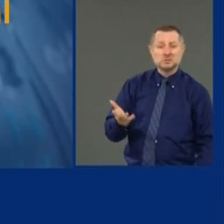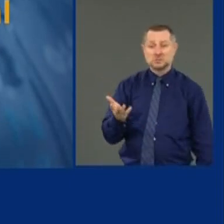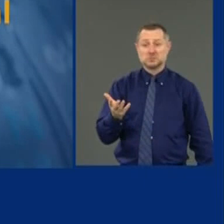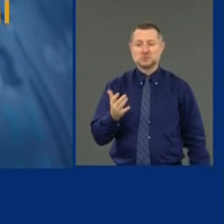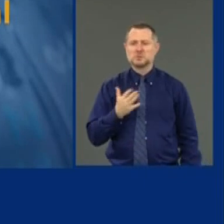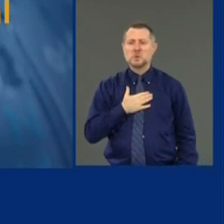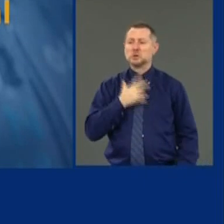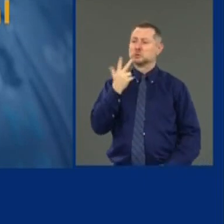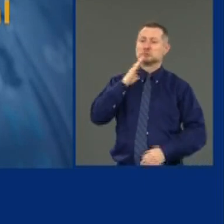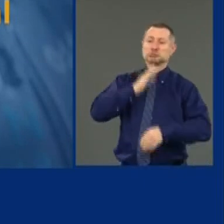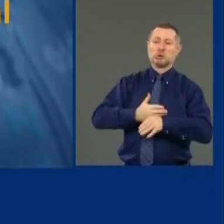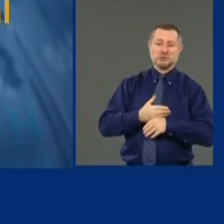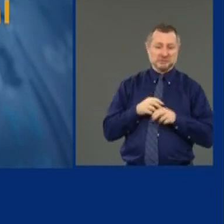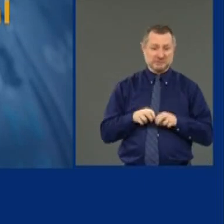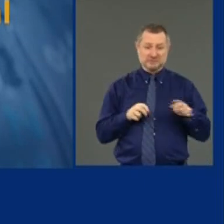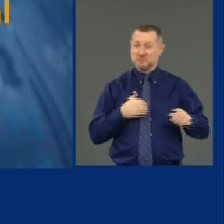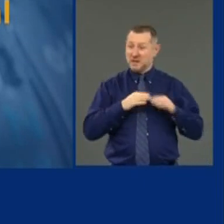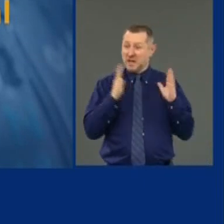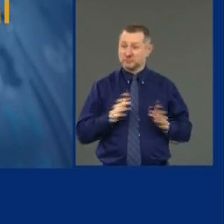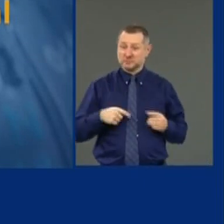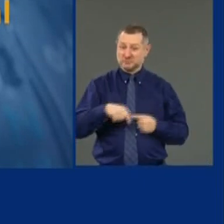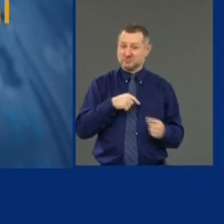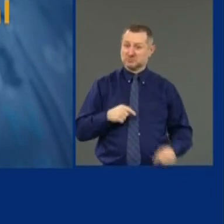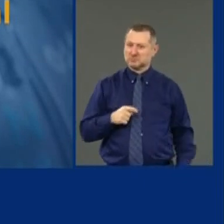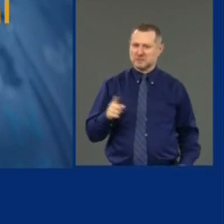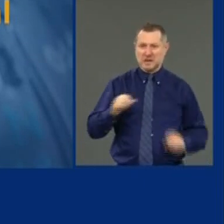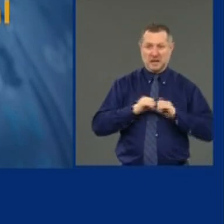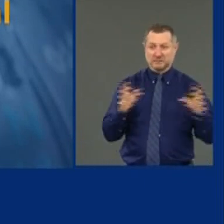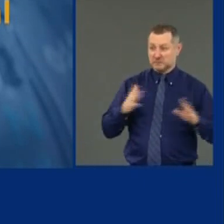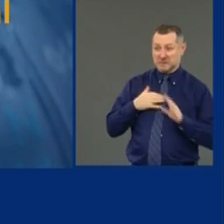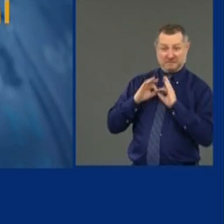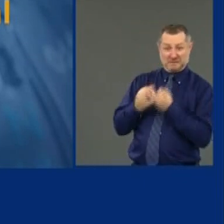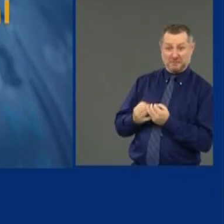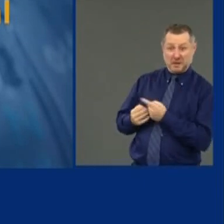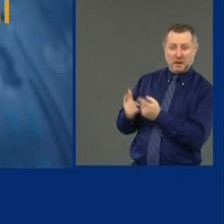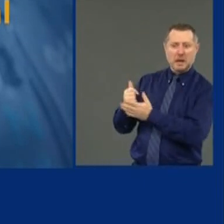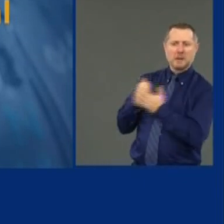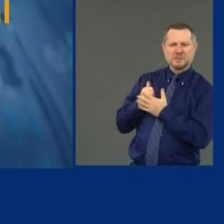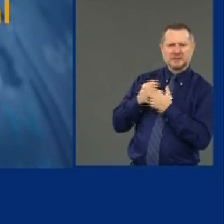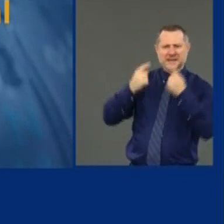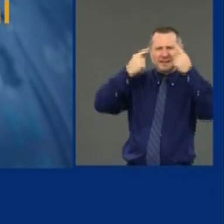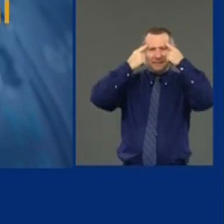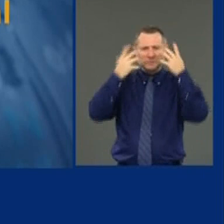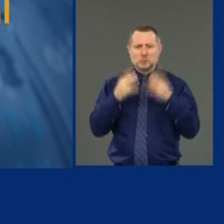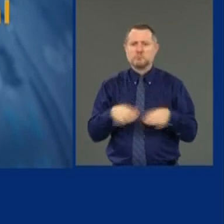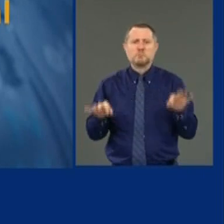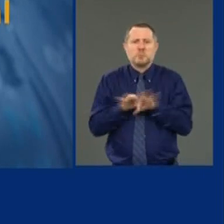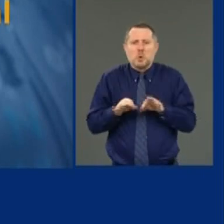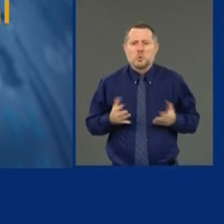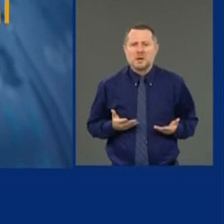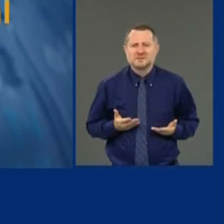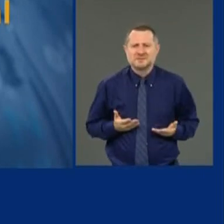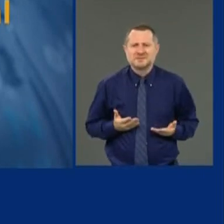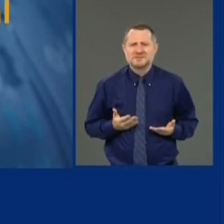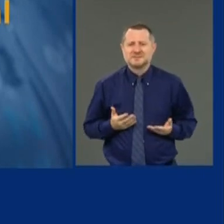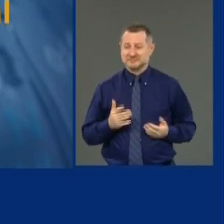FRUSTRATED THAT THAT EVERYBODY SEEMS TO GET IT. I HAVE MY THREE GIRLS AT HOME AS YOU KNOW.